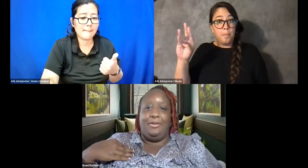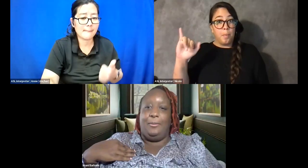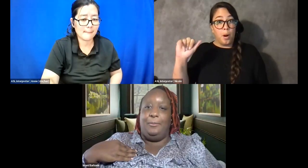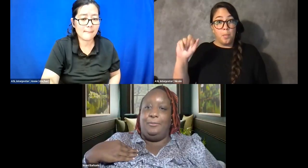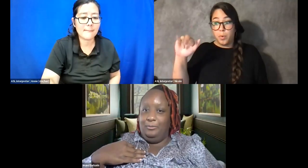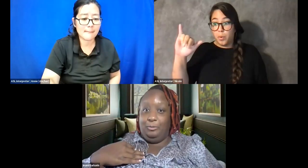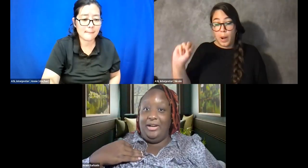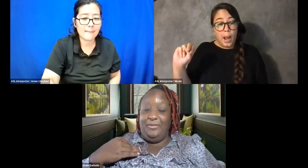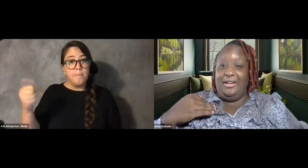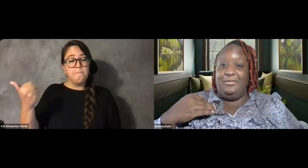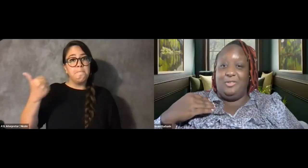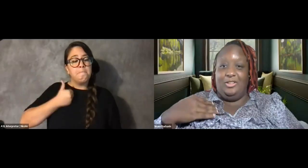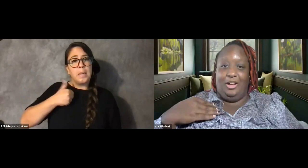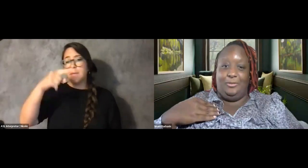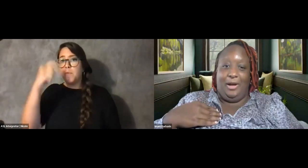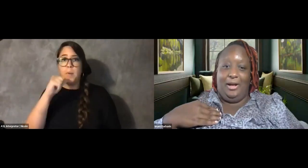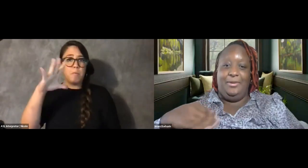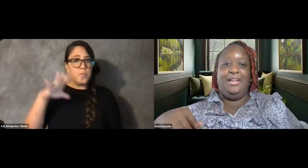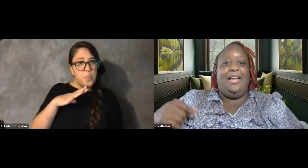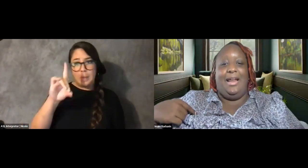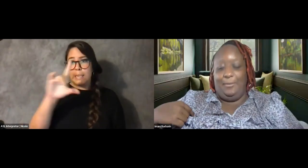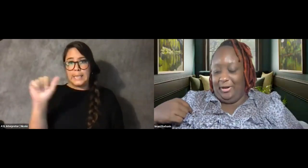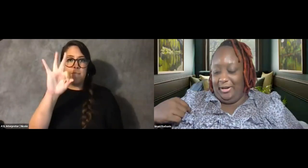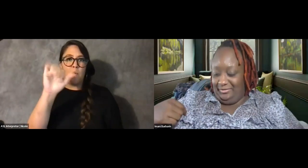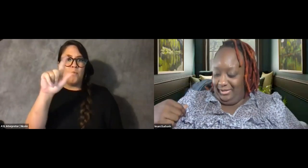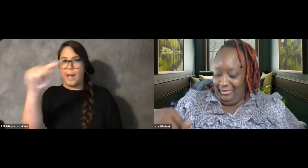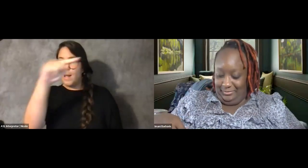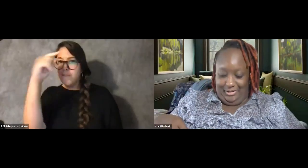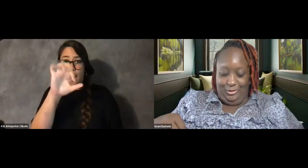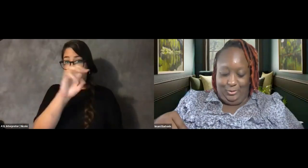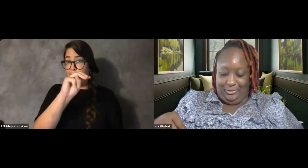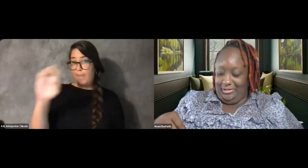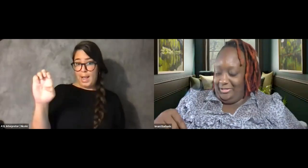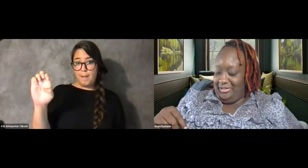I have a bright red dreadlocked bob, and I'm wearing -- I don't know what print this is,